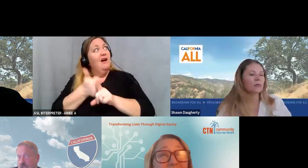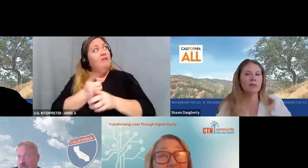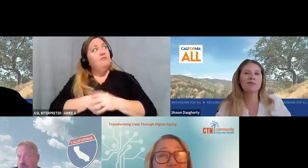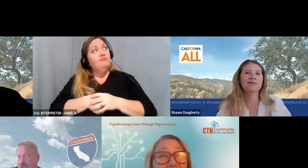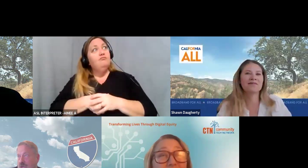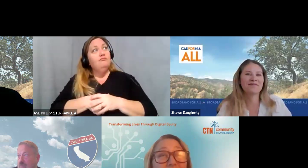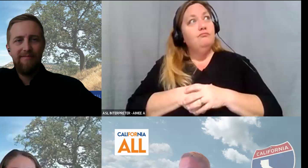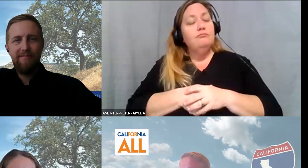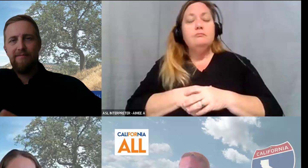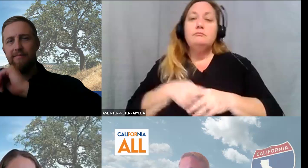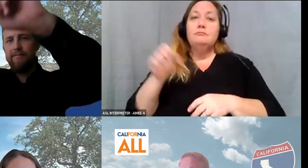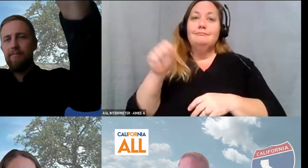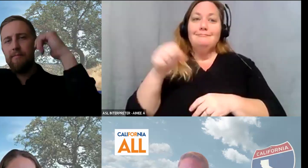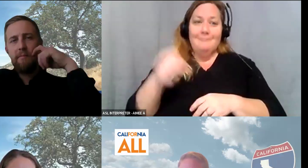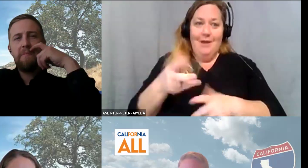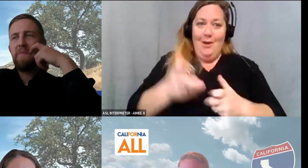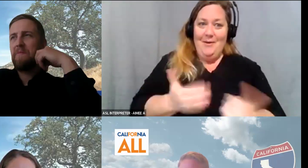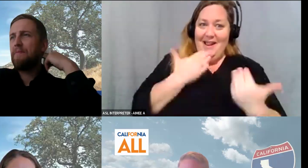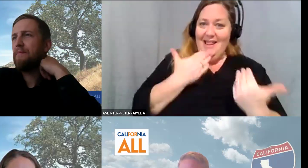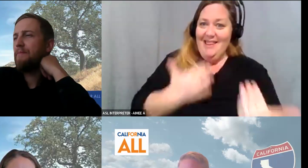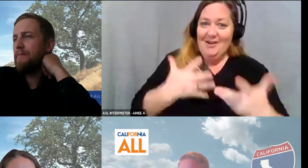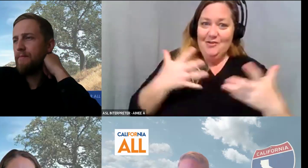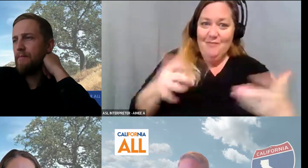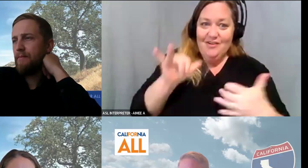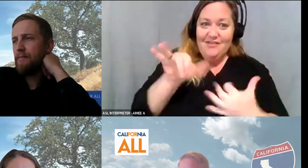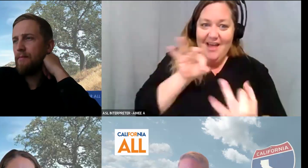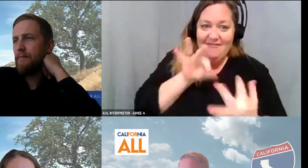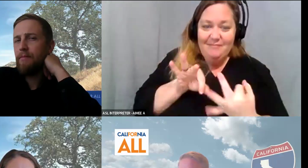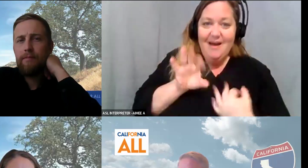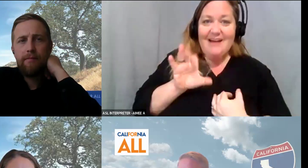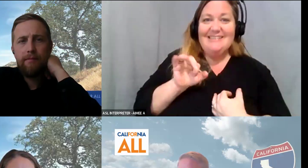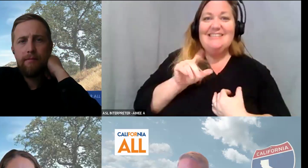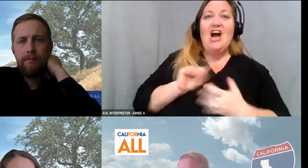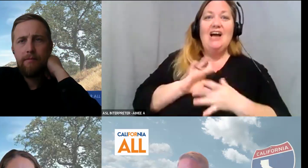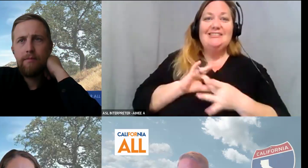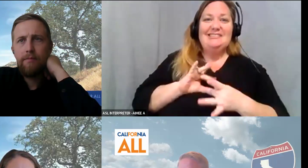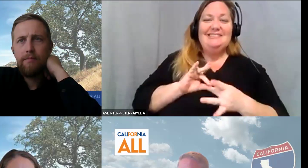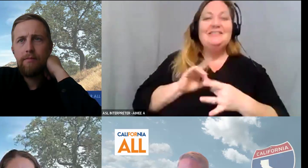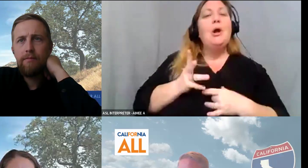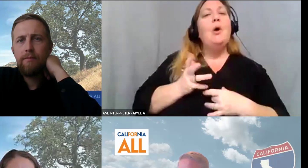Yeah, I want to thank you so much for that feedback. And I want to harken back to Doctor